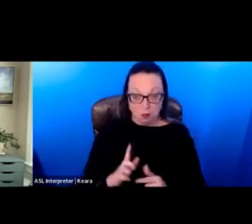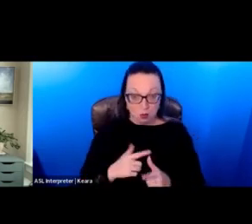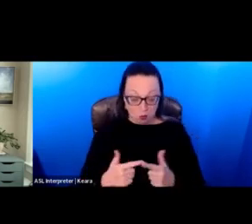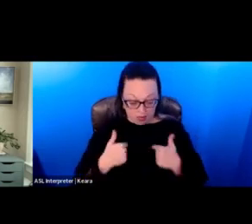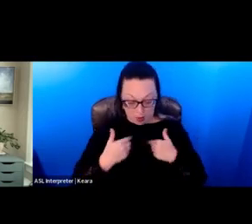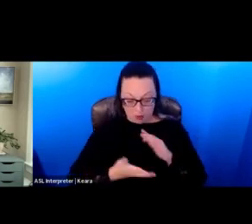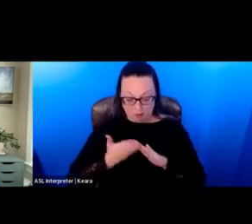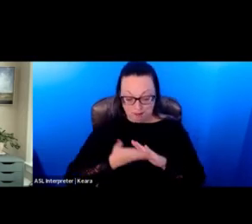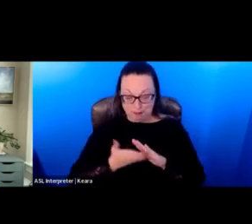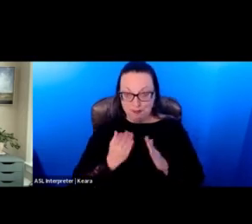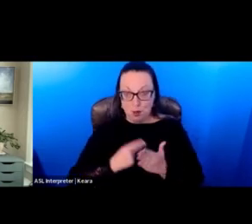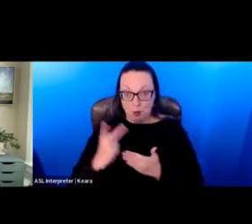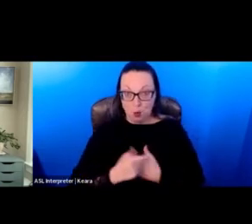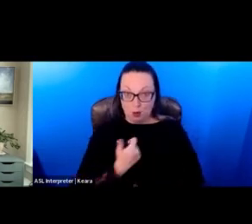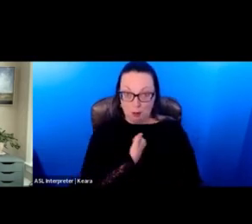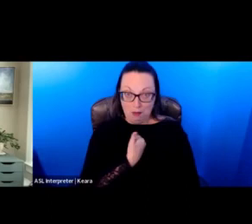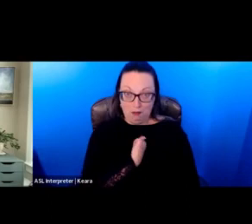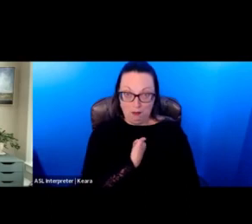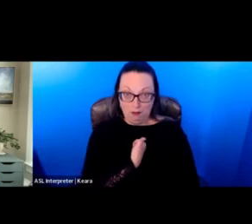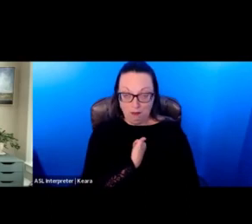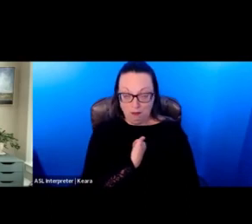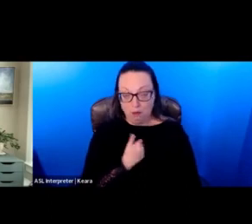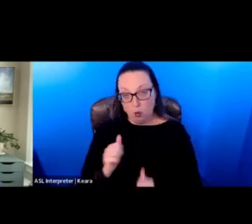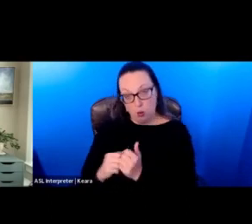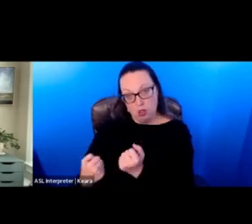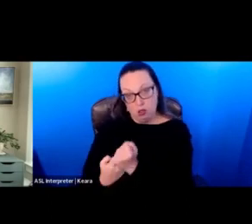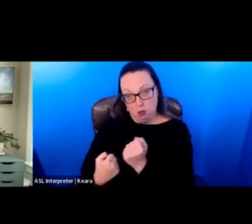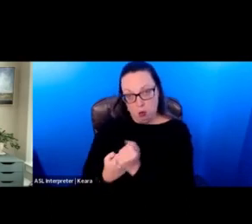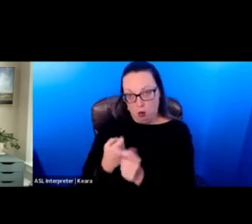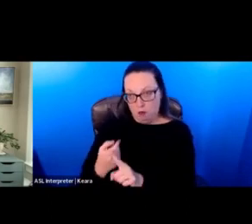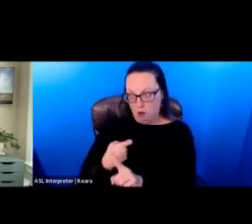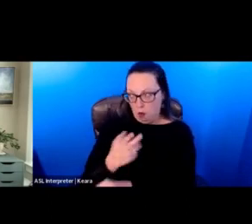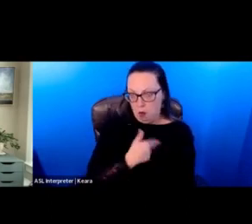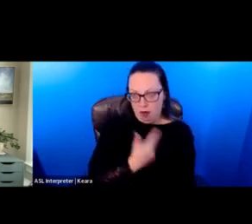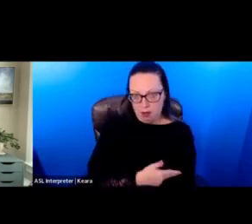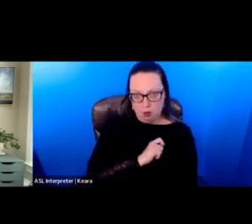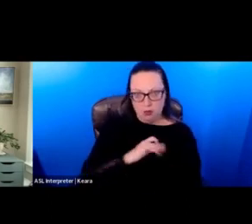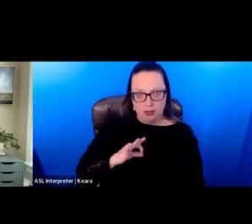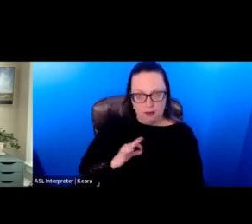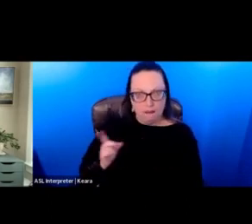by myself with with some support from the hospital staff. But some of the lessons that I